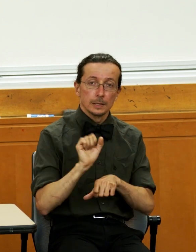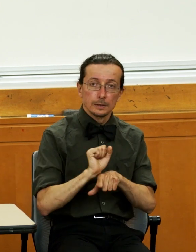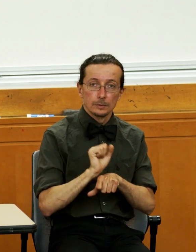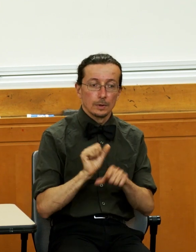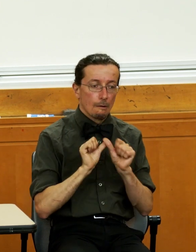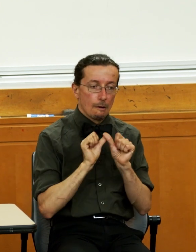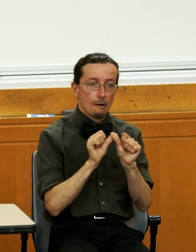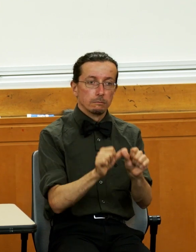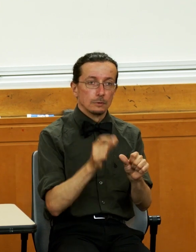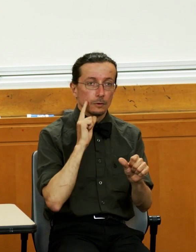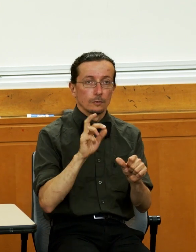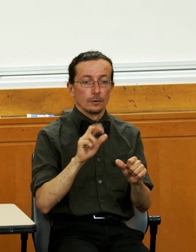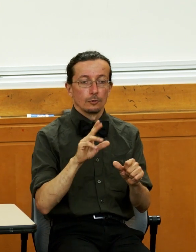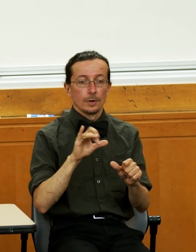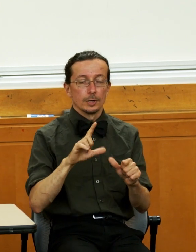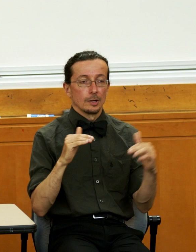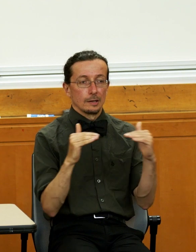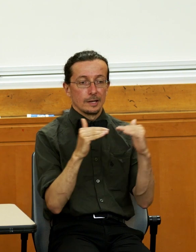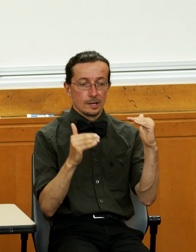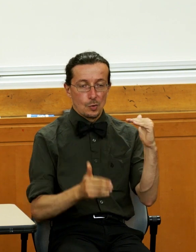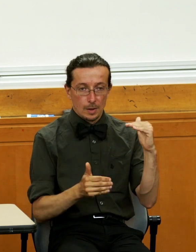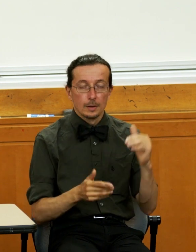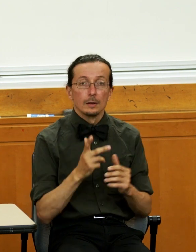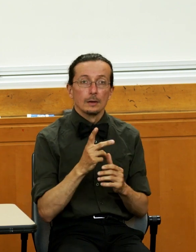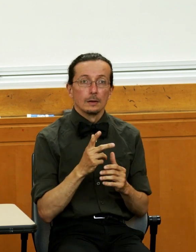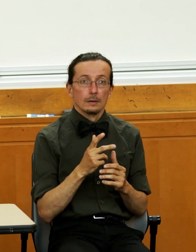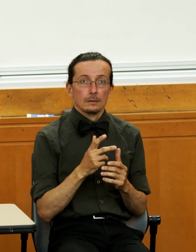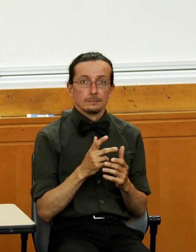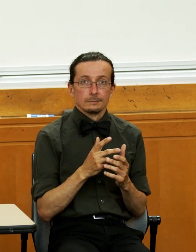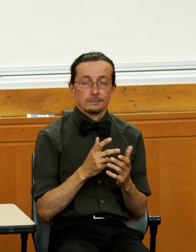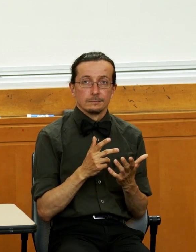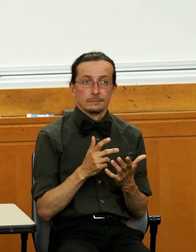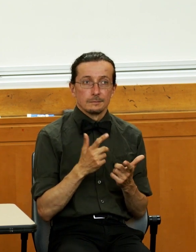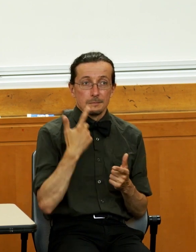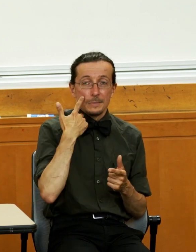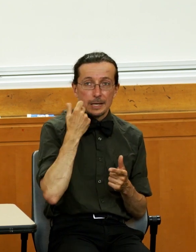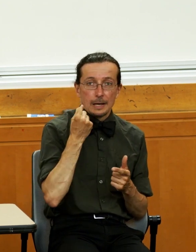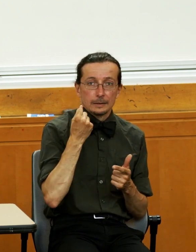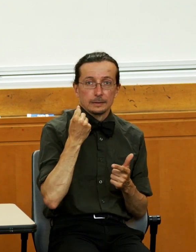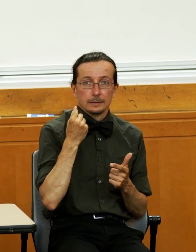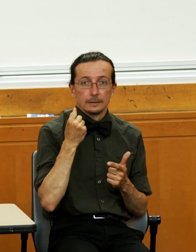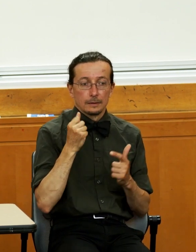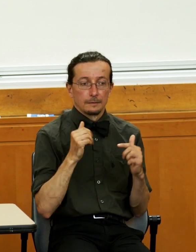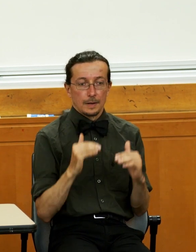permanence of racial inequality, both despite and arguably because of advances in civil rights law.